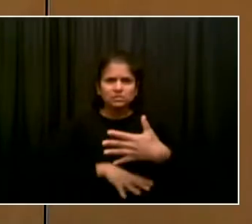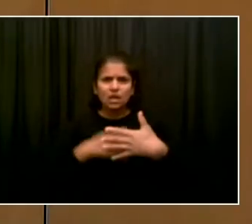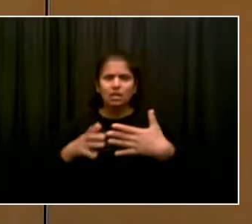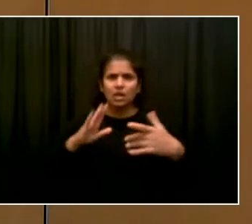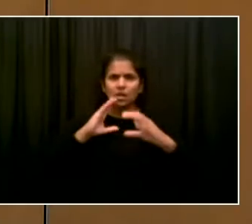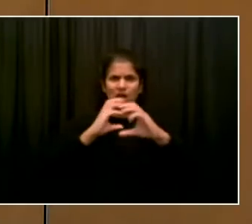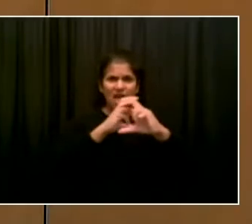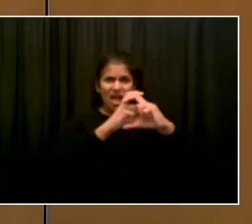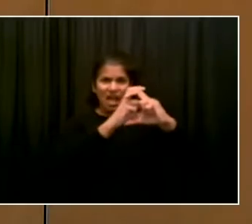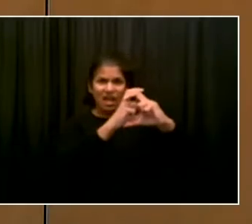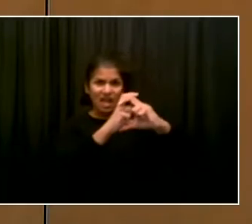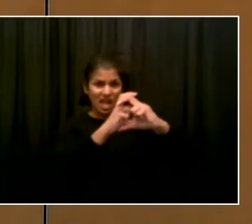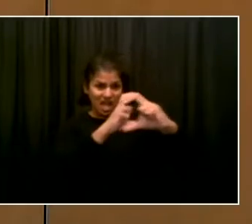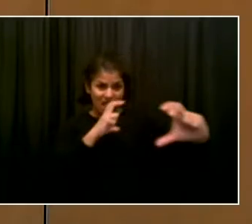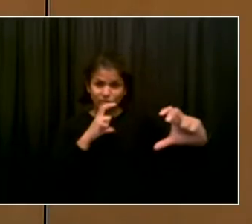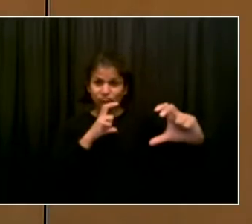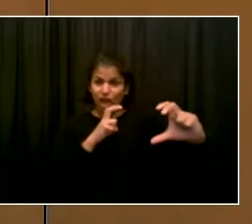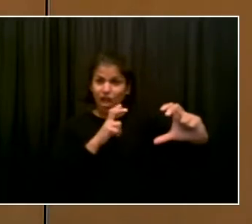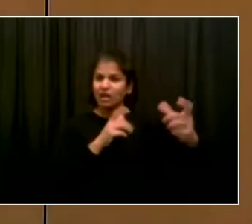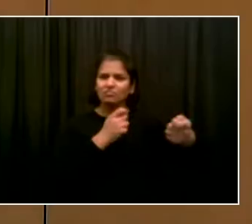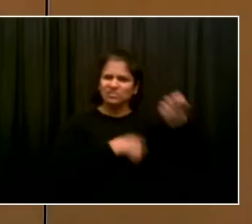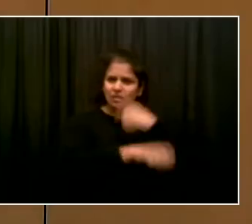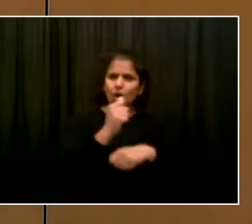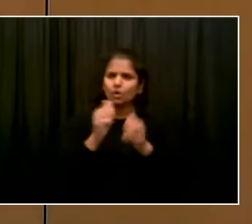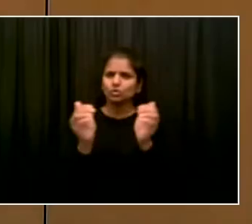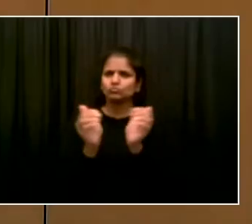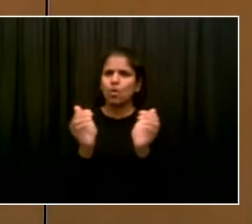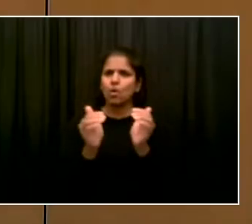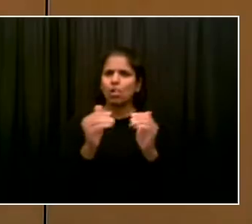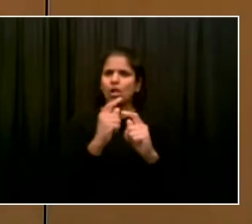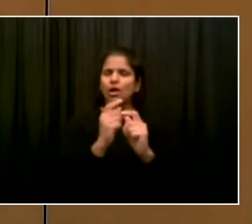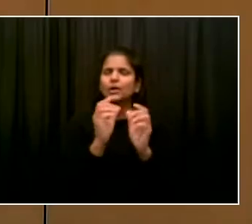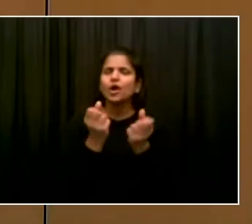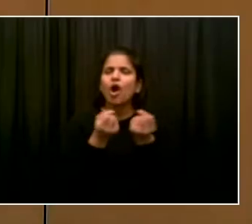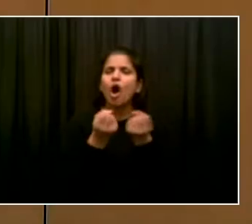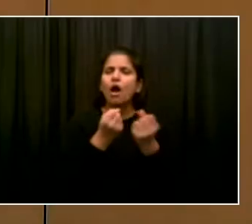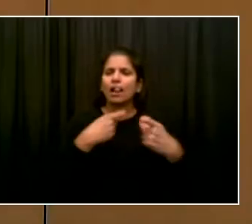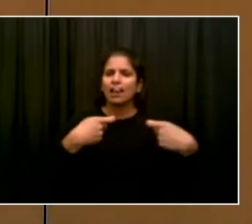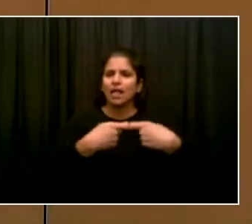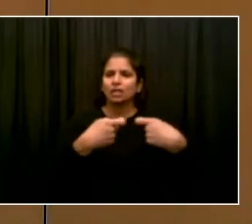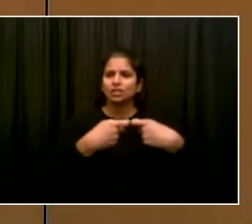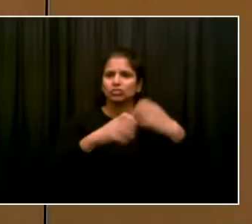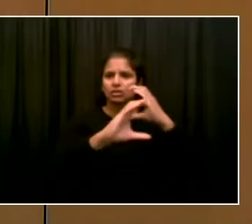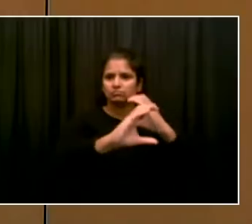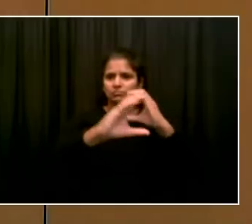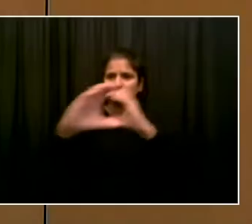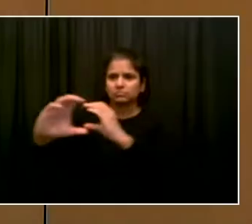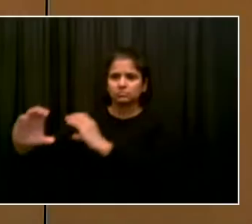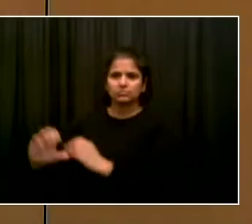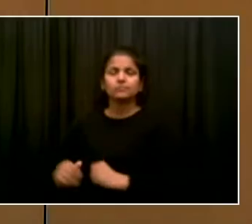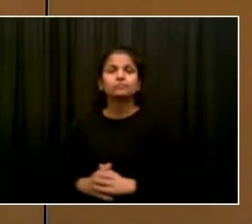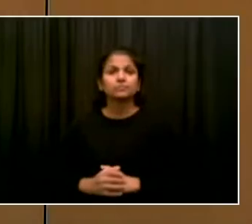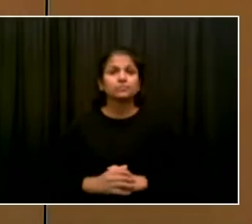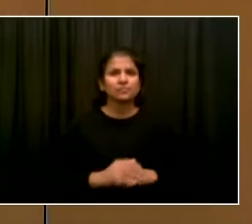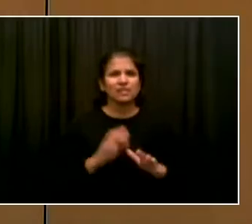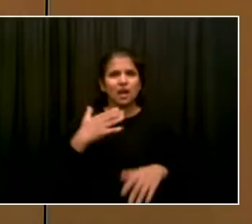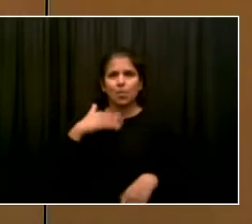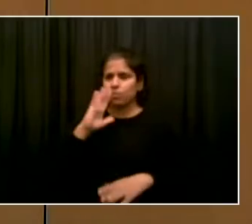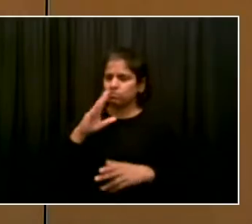PREVENTED CHALLENGE BUT WE HAVE A COMMON OBJECTIVE HERE TO MAKE SURE THAT WE MINIMIZE